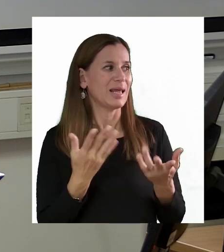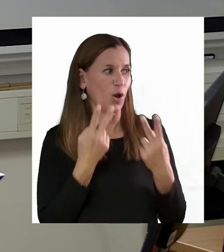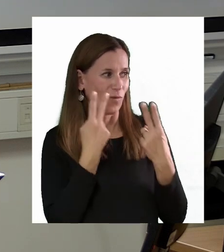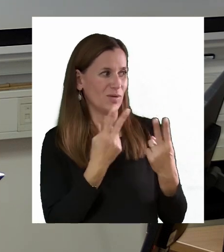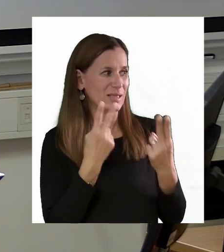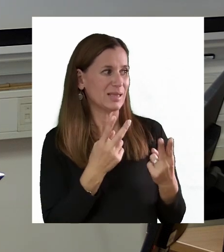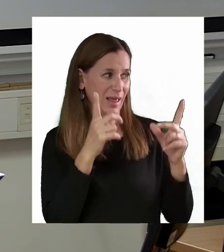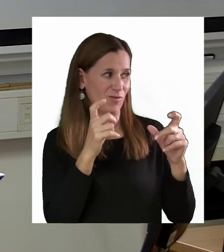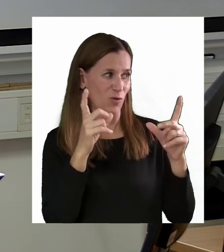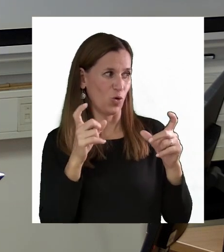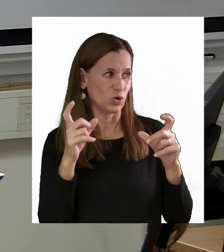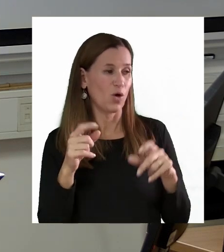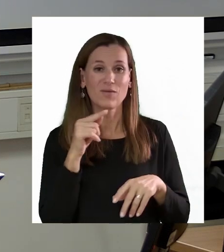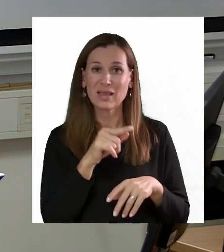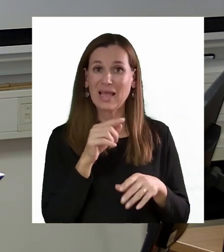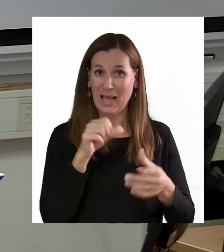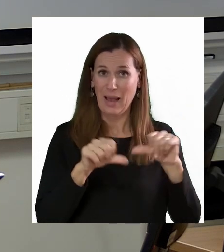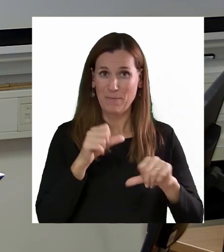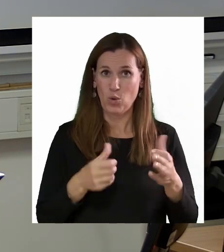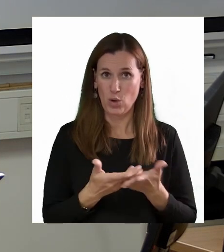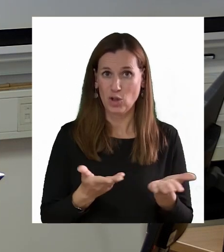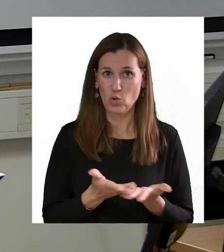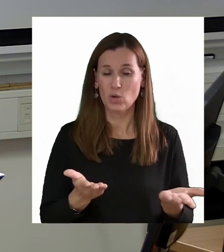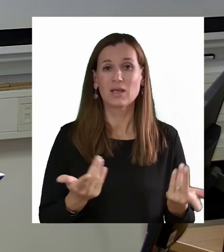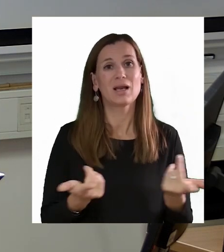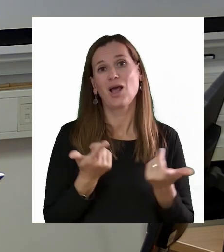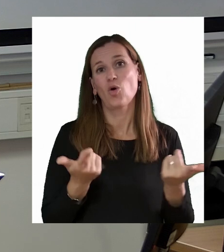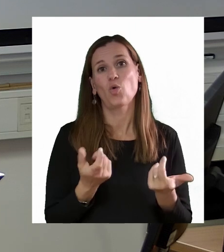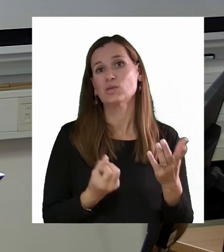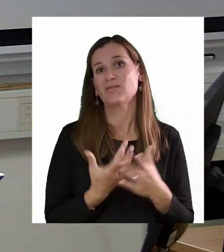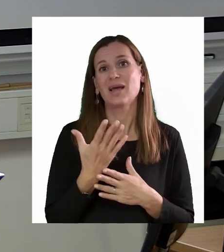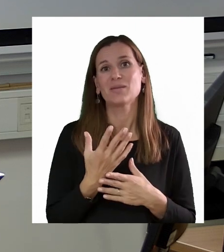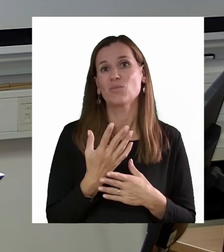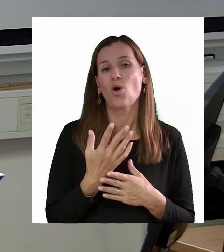In this labs we can create VR applications